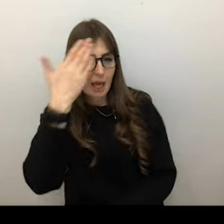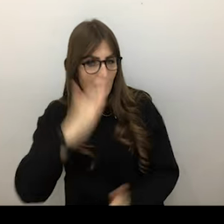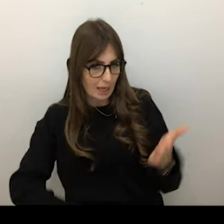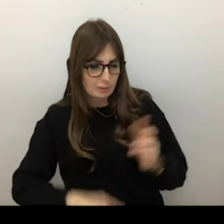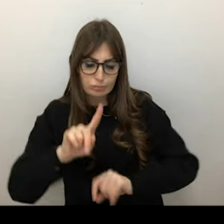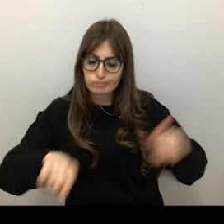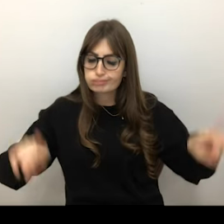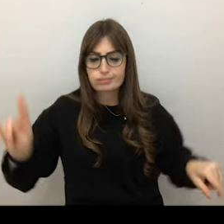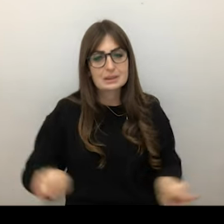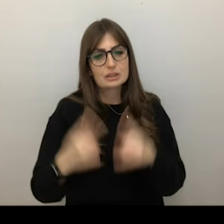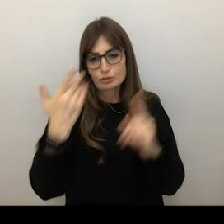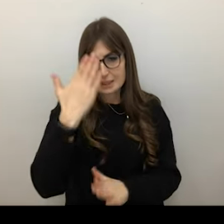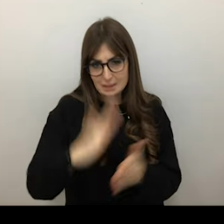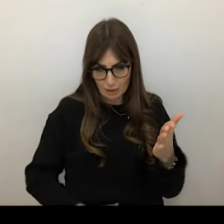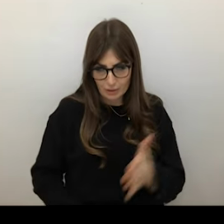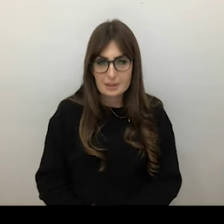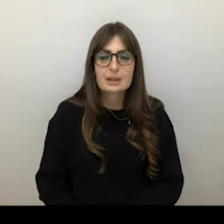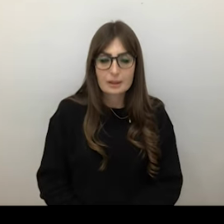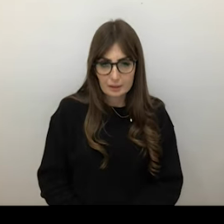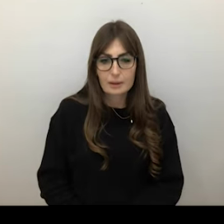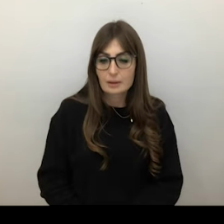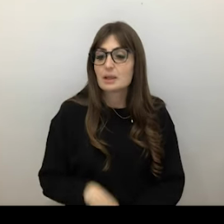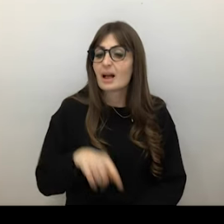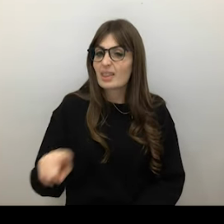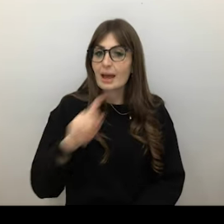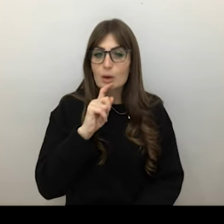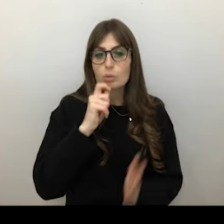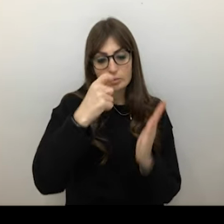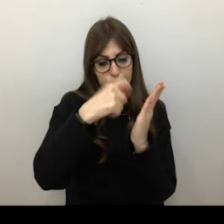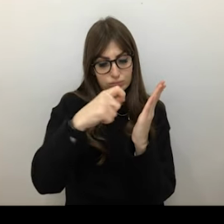with diverse experience. The industry advisers will score applications against